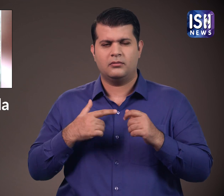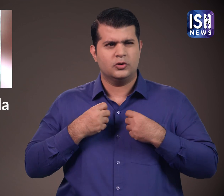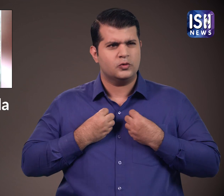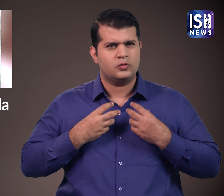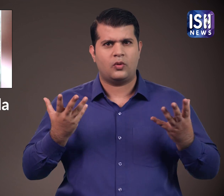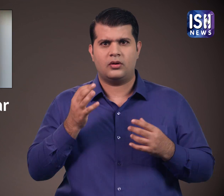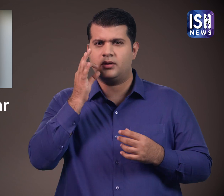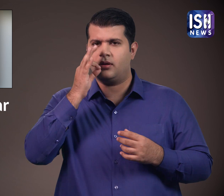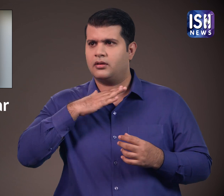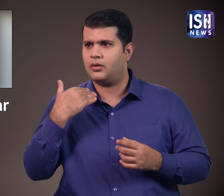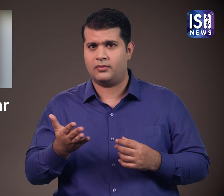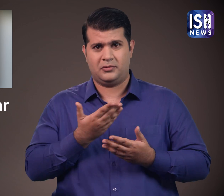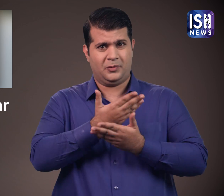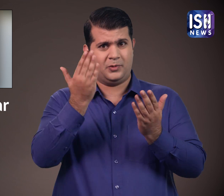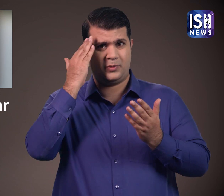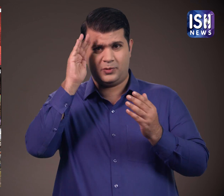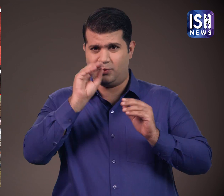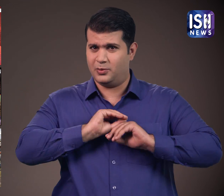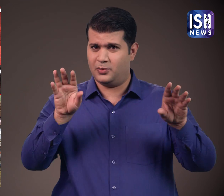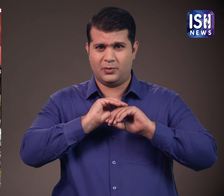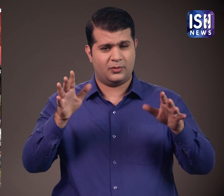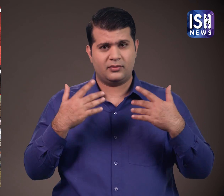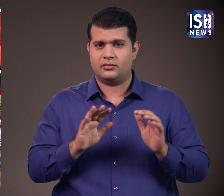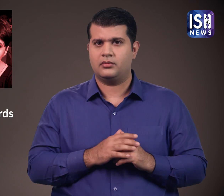People were shocked to learn about Shradha Walkar's gruesome death.